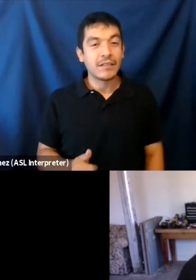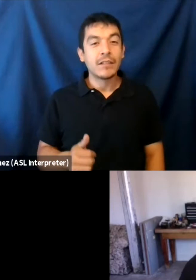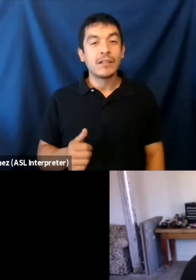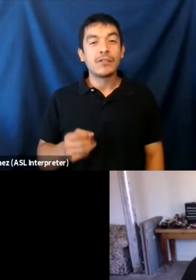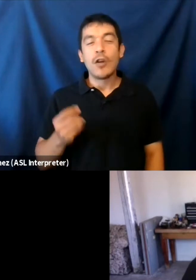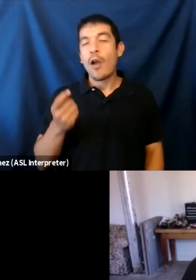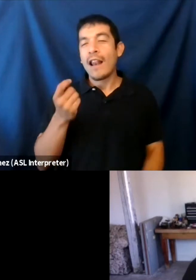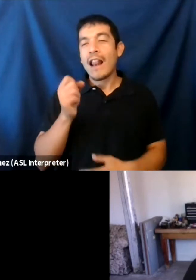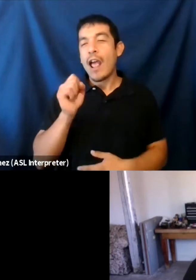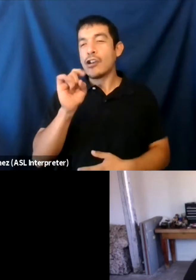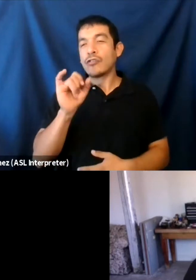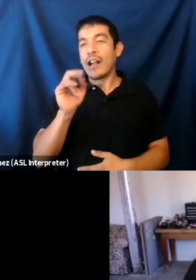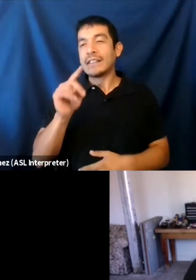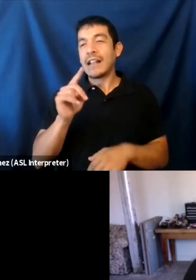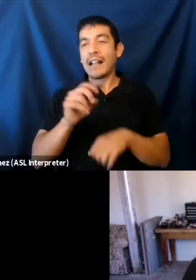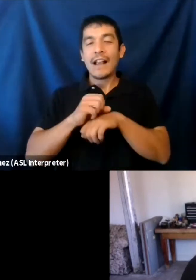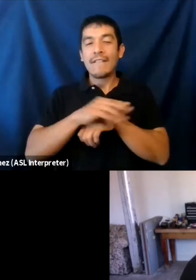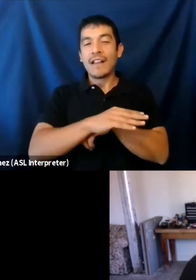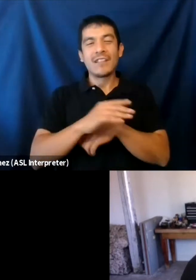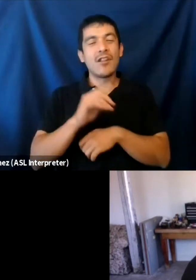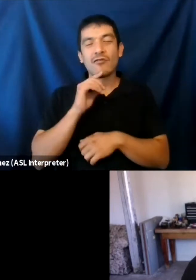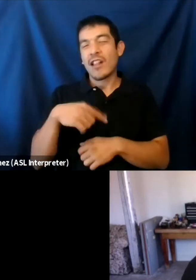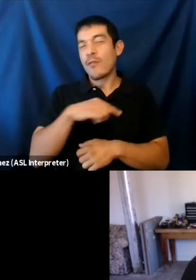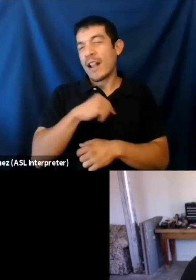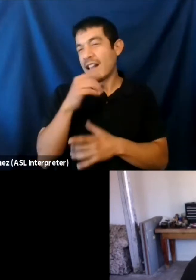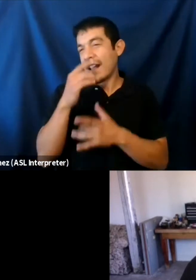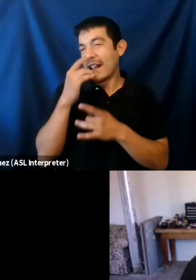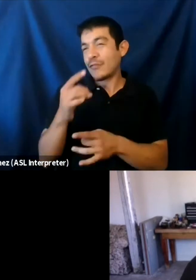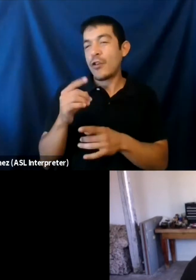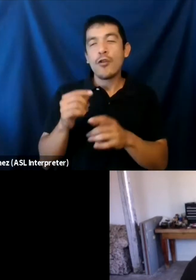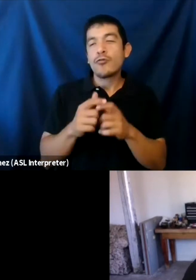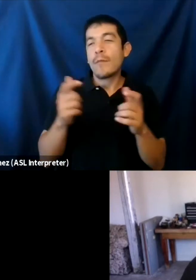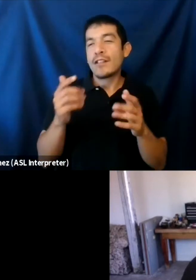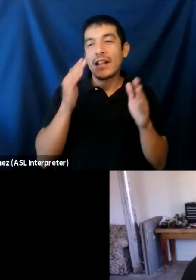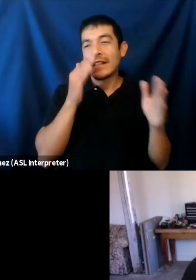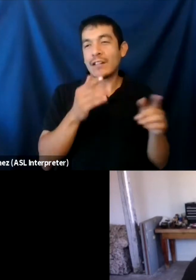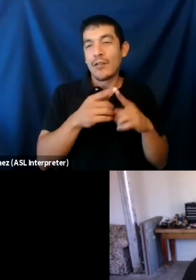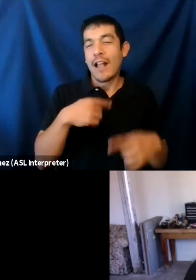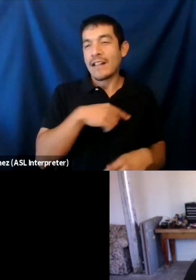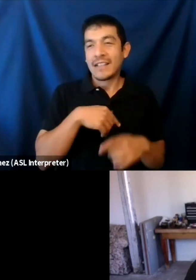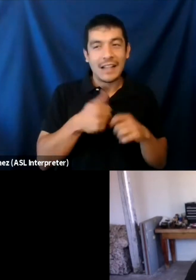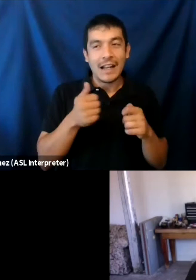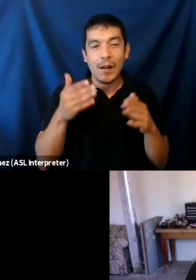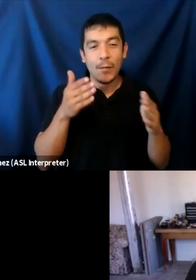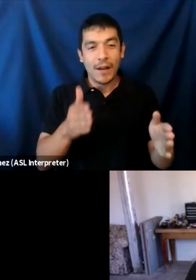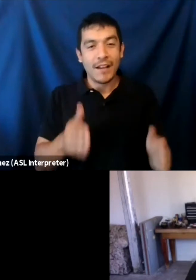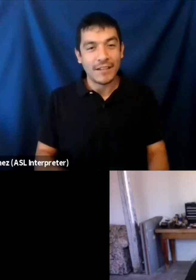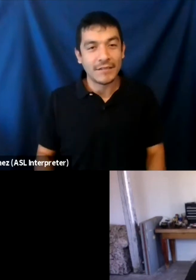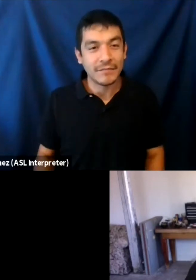where, it's just not in their interest to really point attention to us in any way. That makes sense.